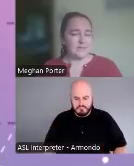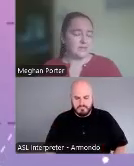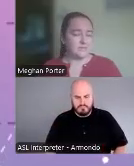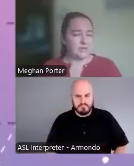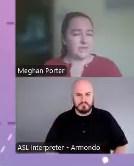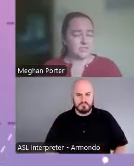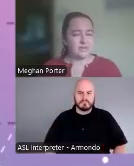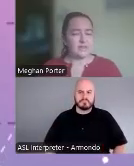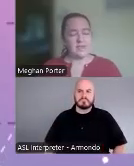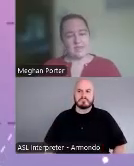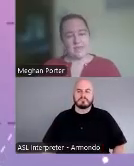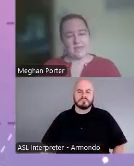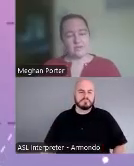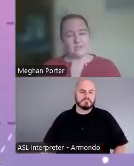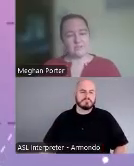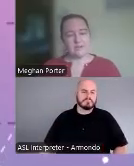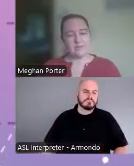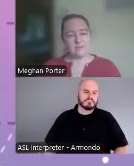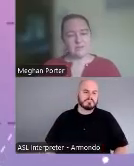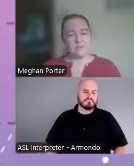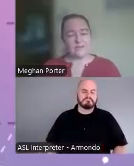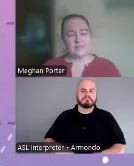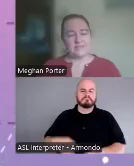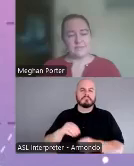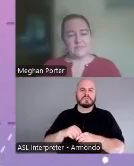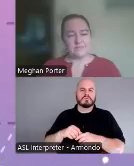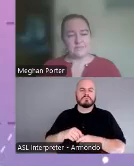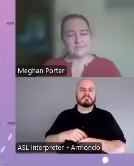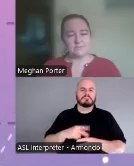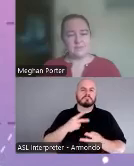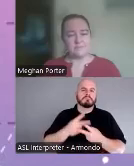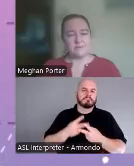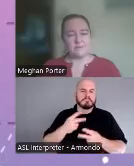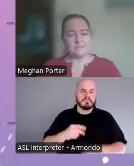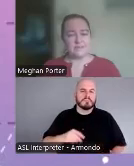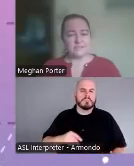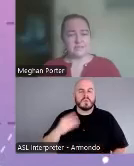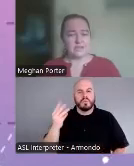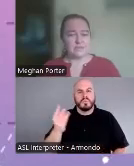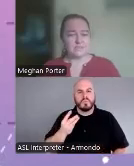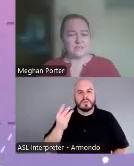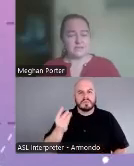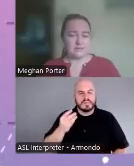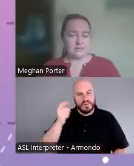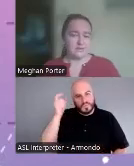and communication. And we also included Wednesday Wisdoms from people with speech, language, and hearing